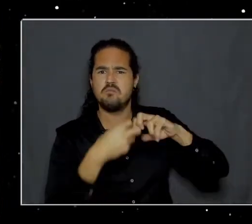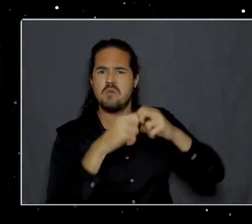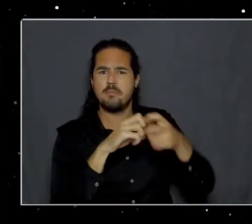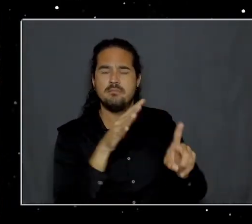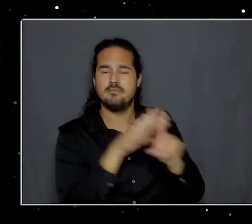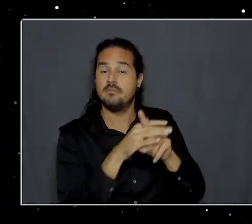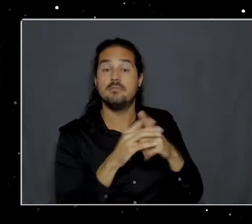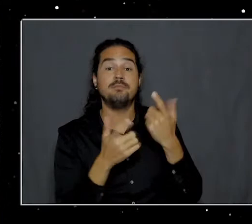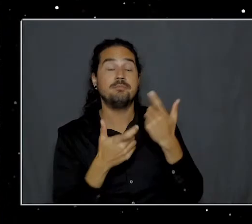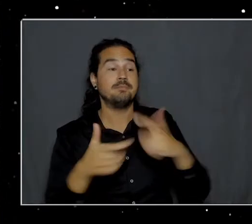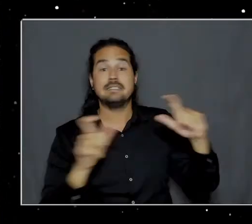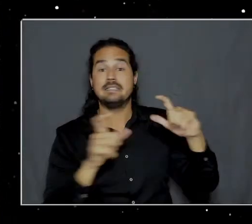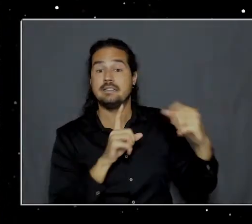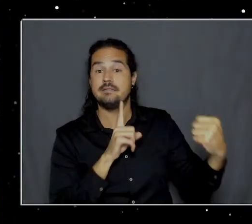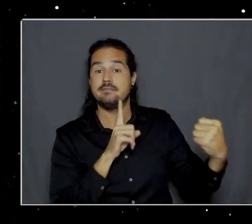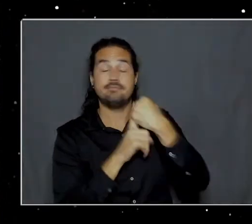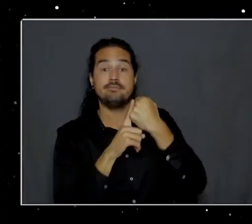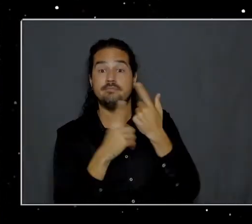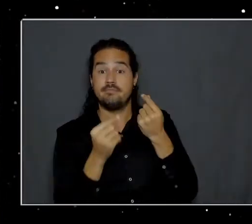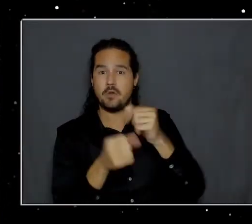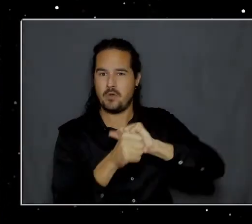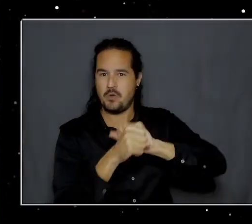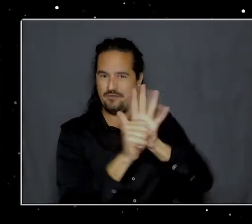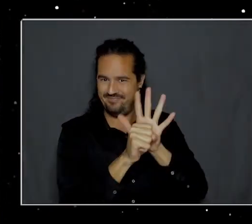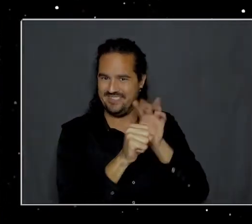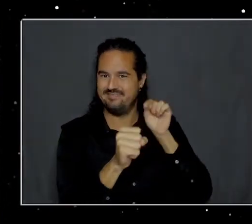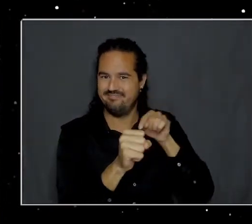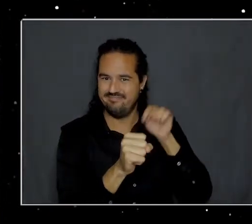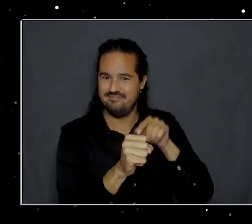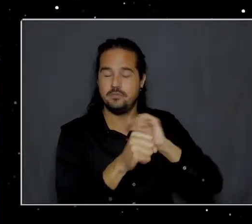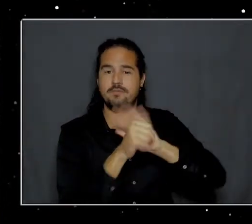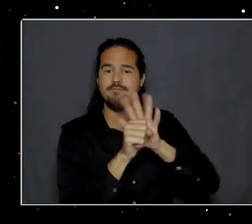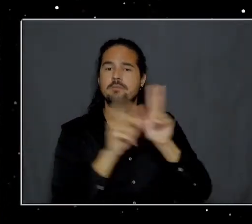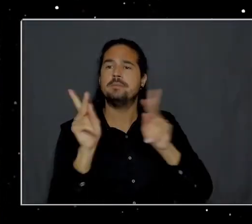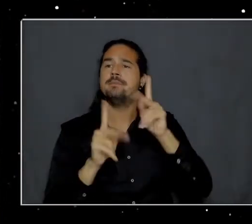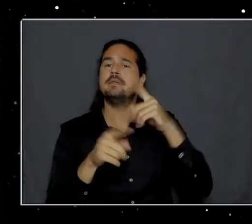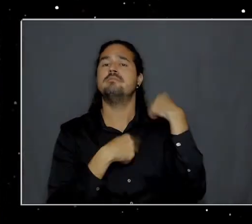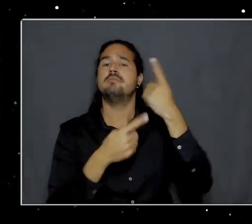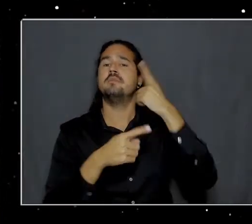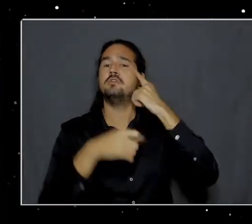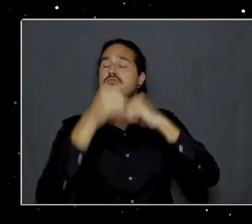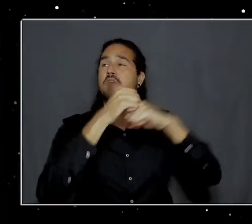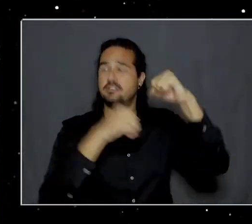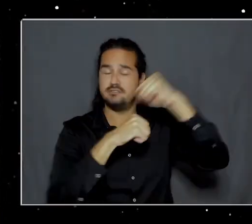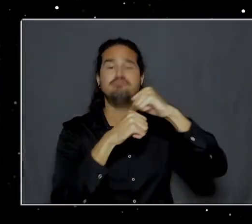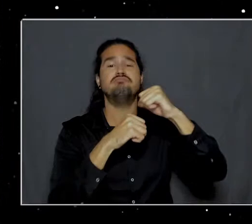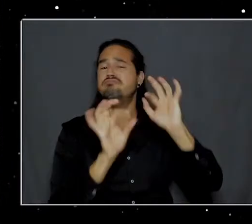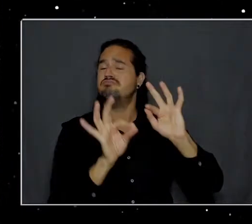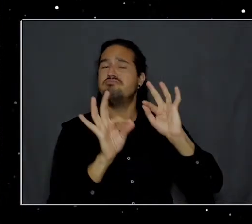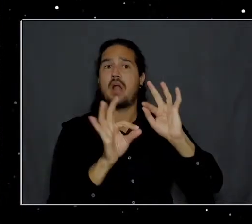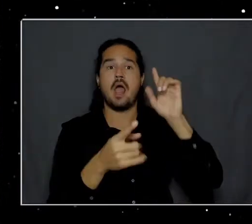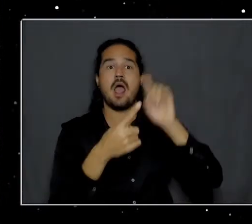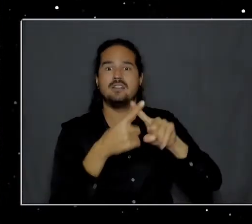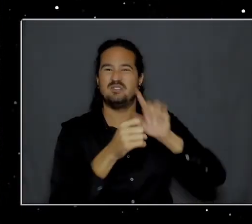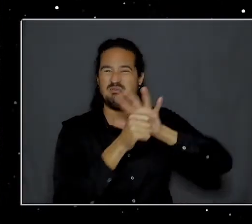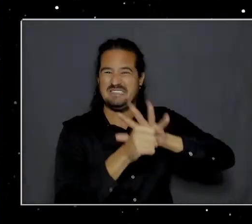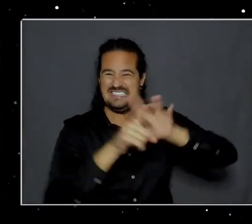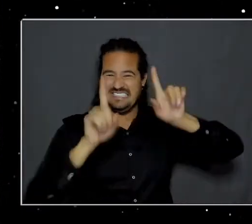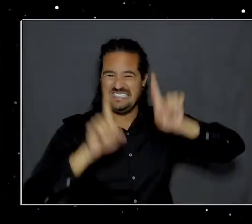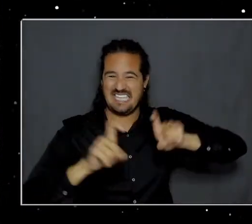YES. I WOULD SAY TWO THINGS. I WOULD SAY, PEOPLE ARE INCREASINGLY THINKING THE STRUCTURES ARE PROBLEMATIC.